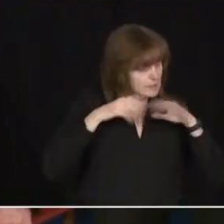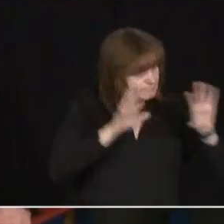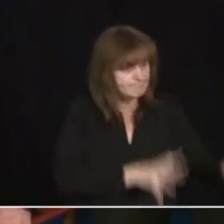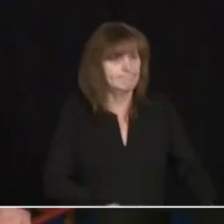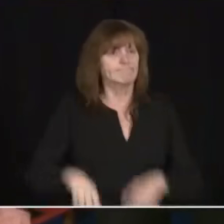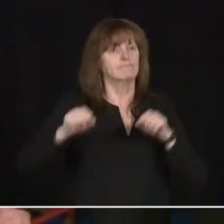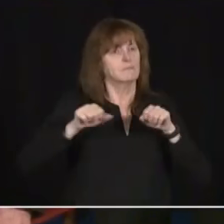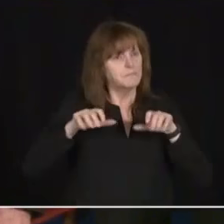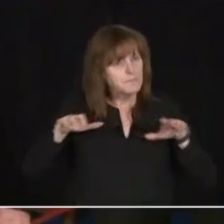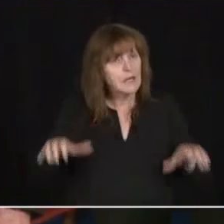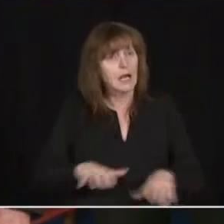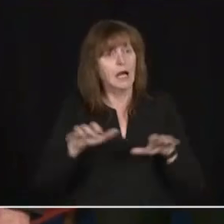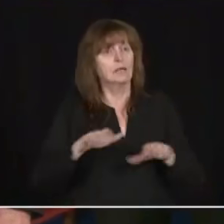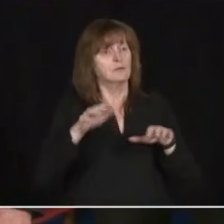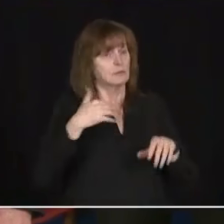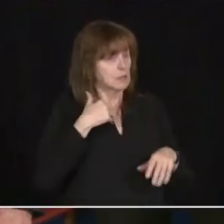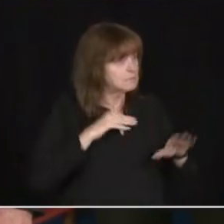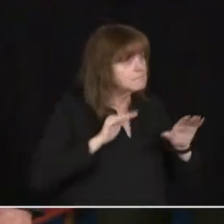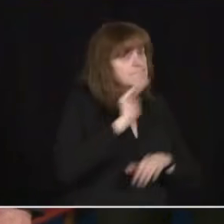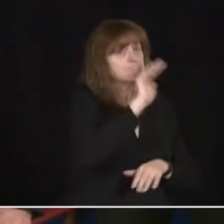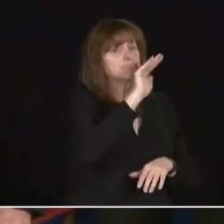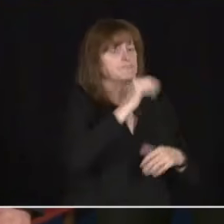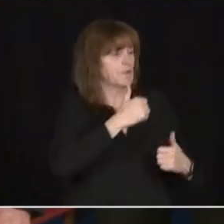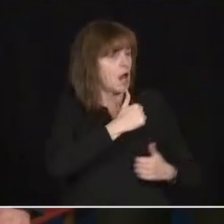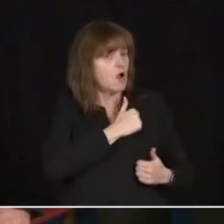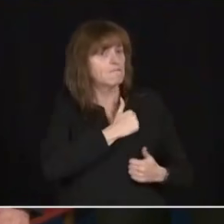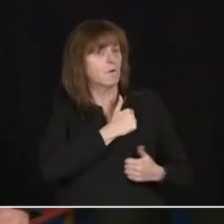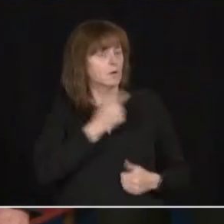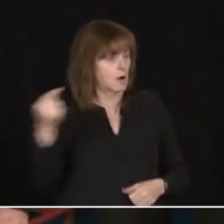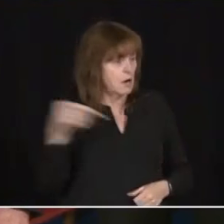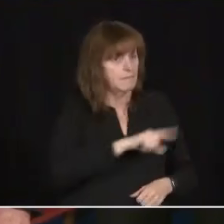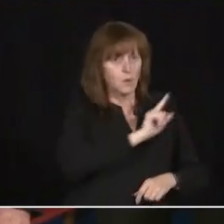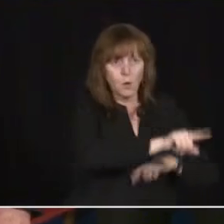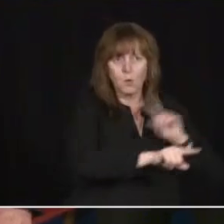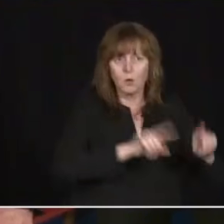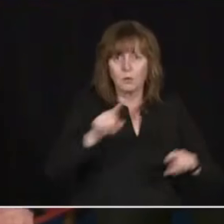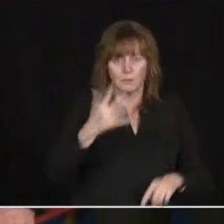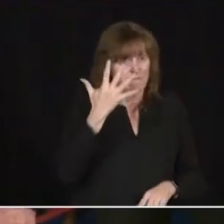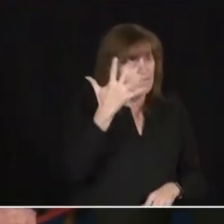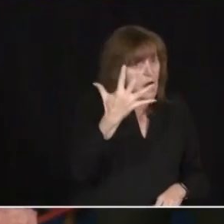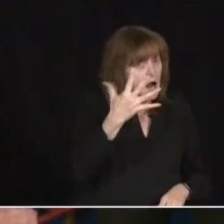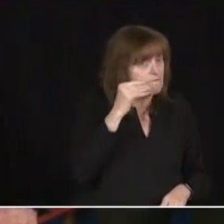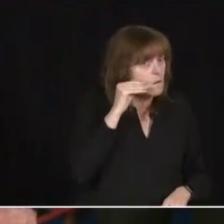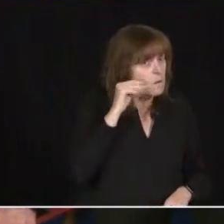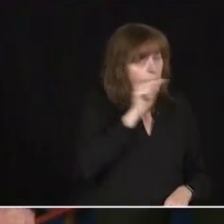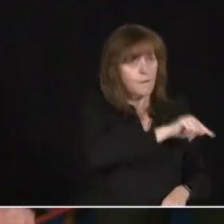our condolences to the families. But we are taking action. We have asked for the assistance of the armed